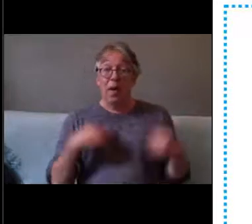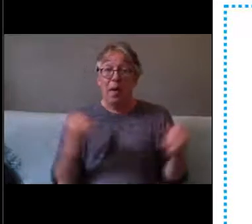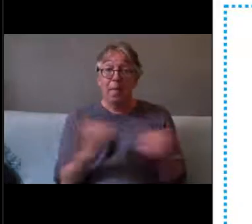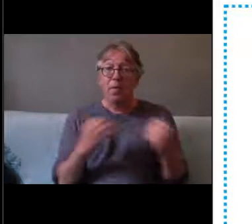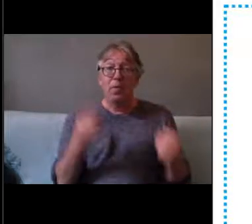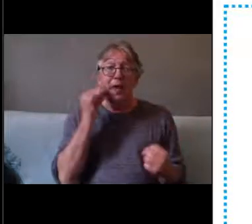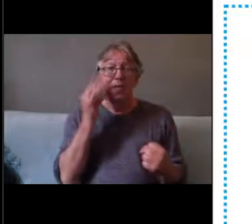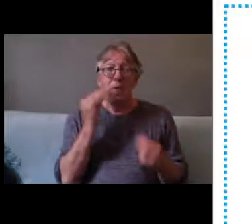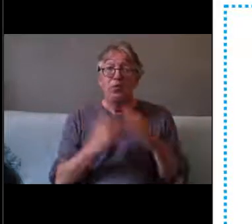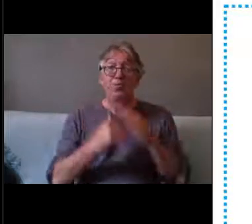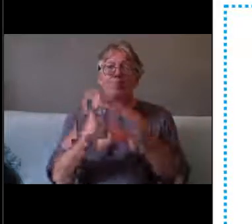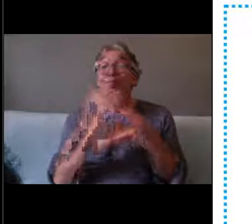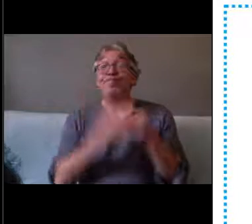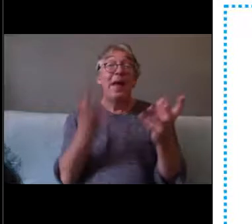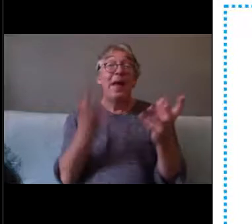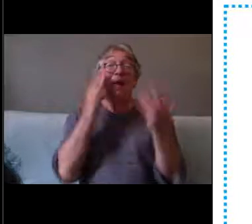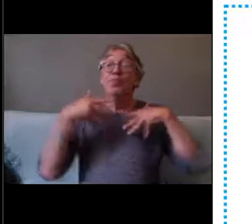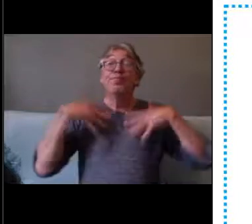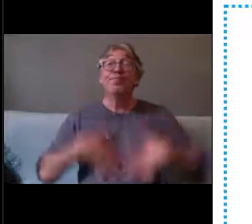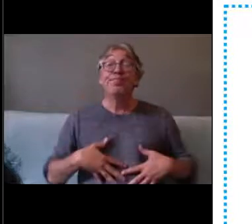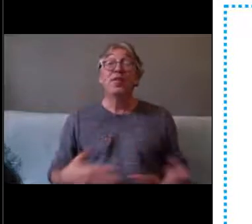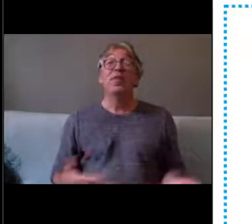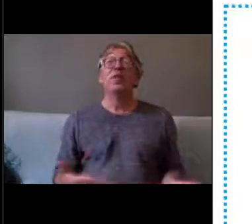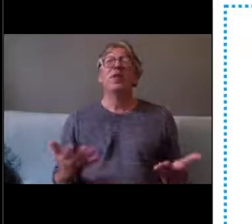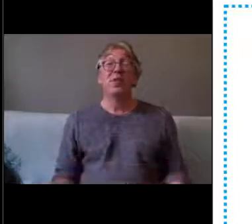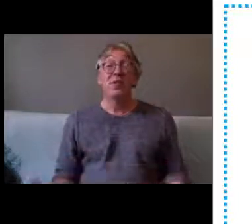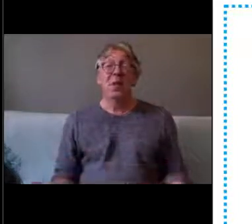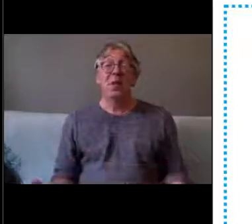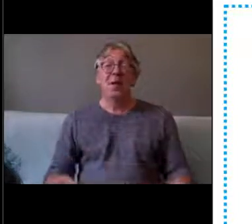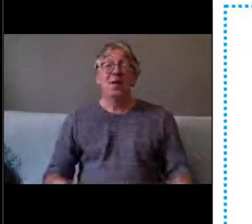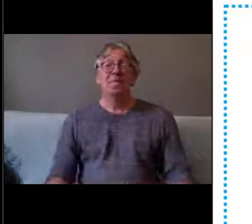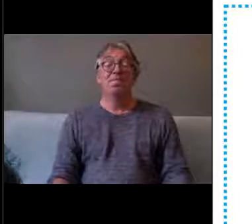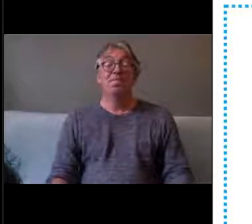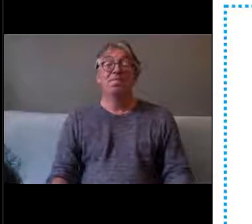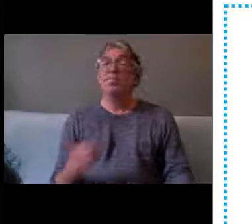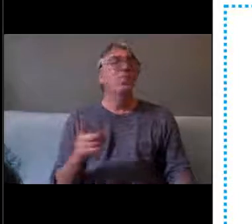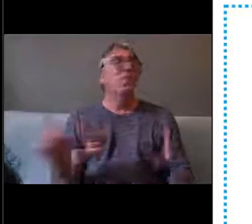What the UNV programme does is to hire people with disabilities